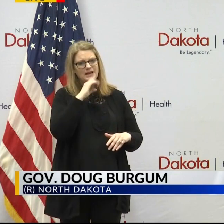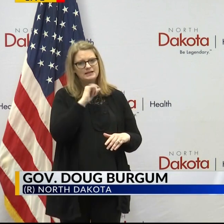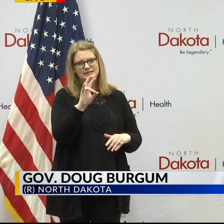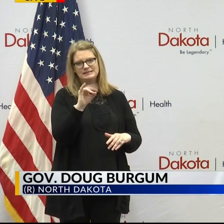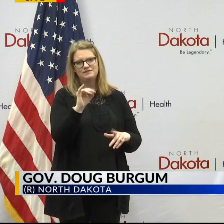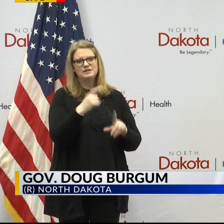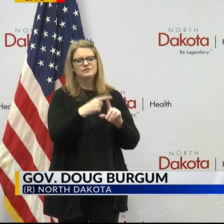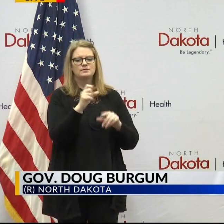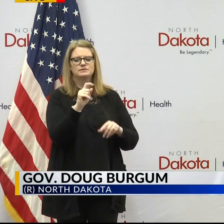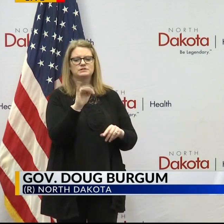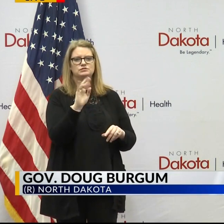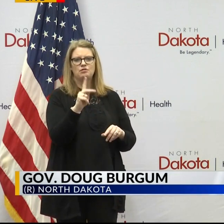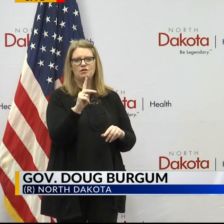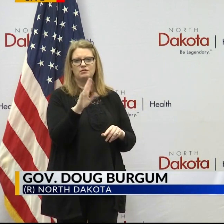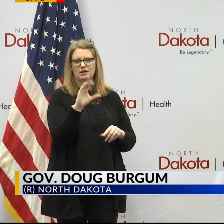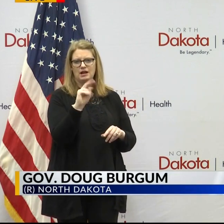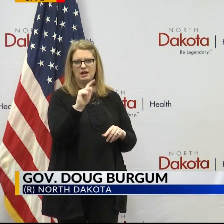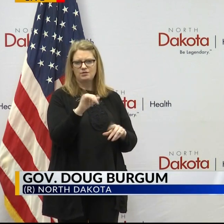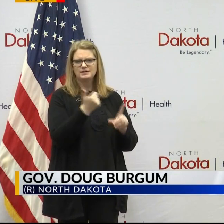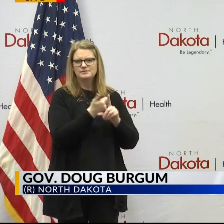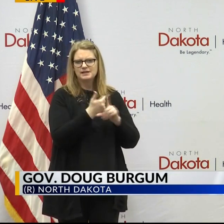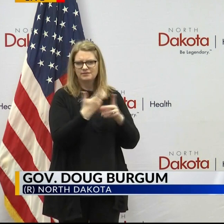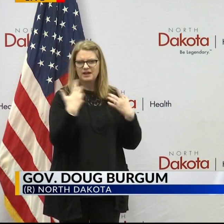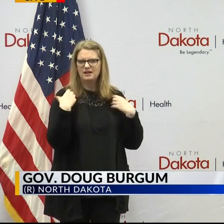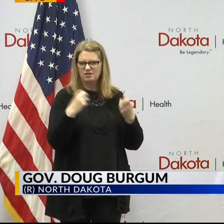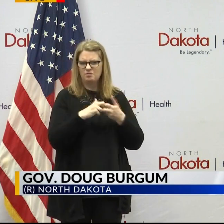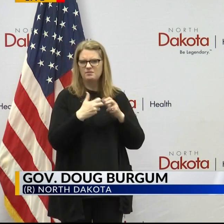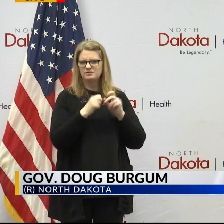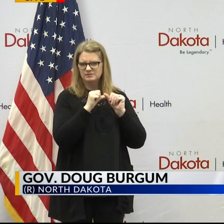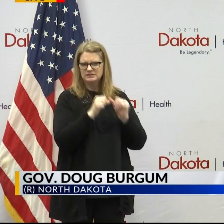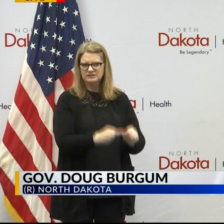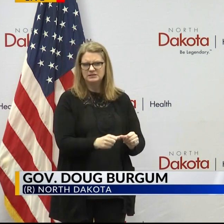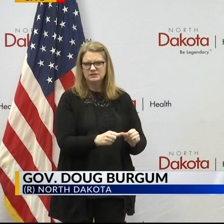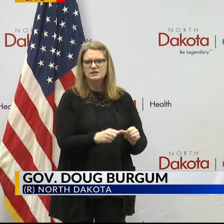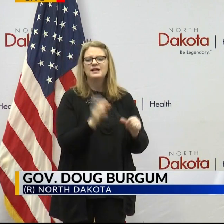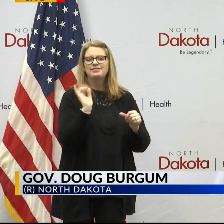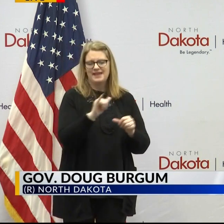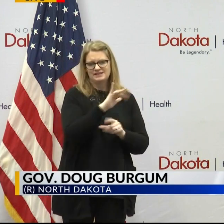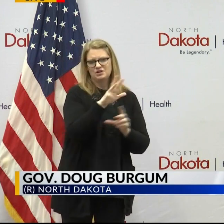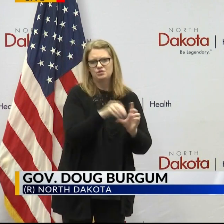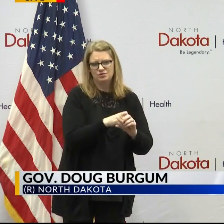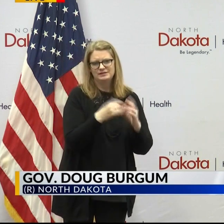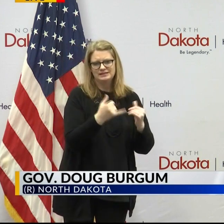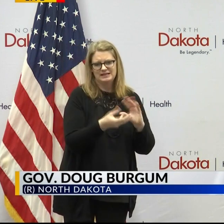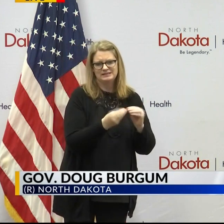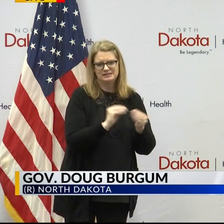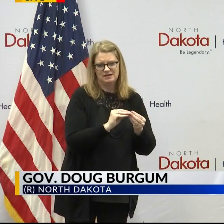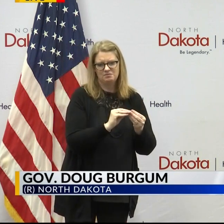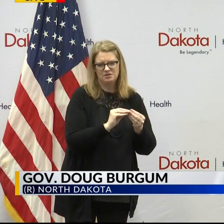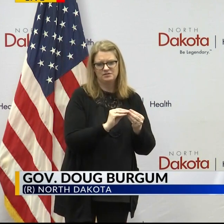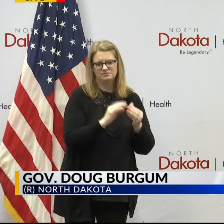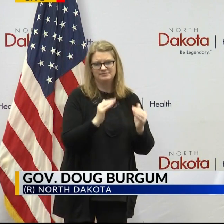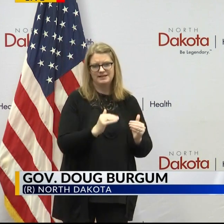WE DID YESTERDAY REPORT THAT THERE WAS A DEATH THAT WASN'T IN YESTERDAY'S NUMBER, A MAN IN HIS